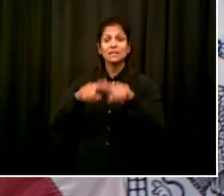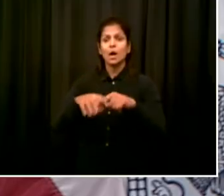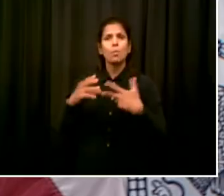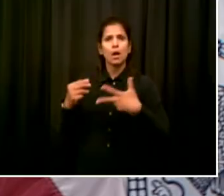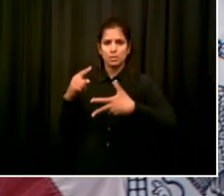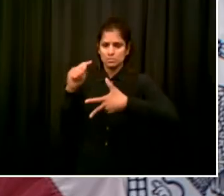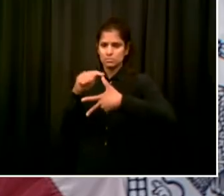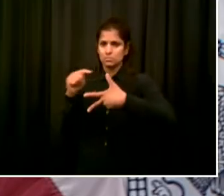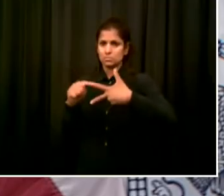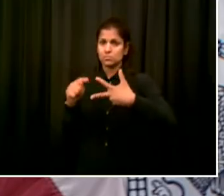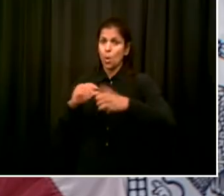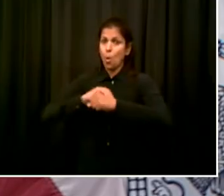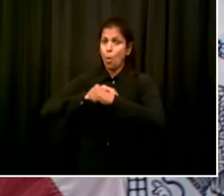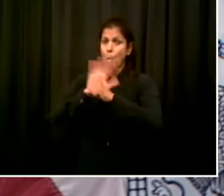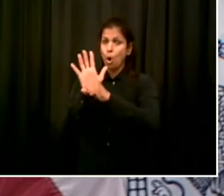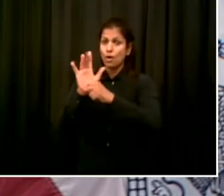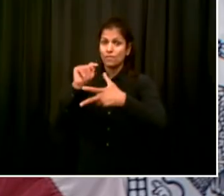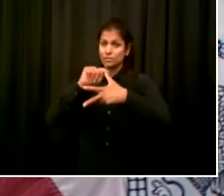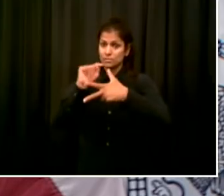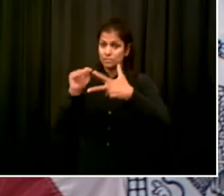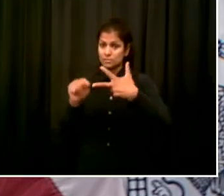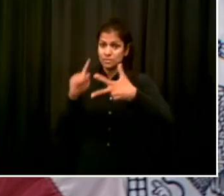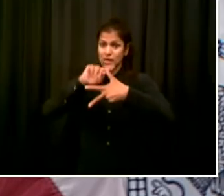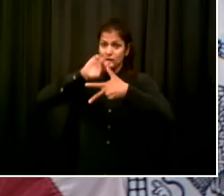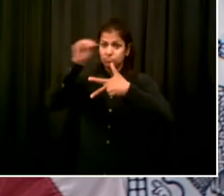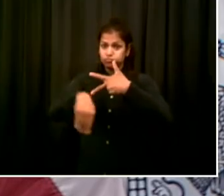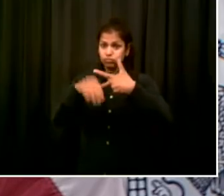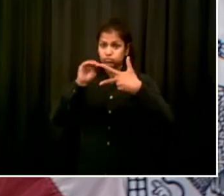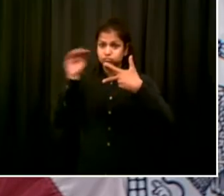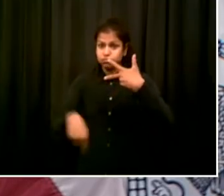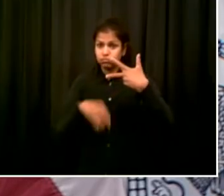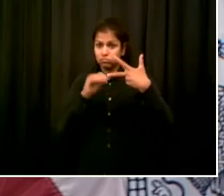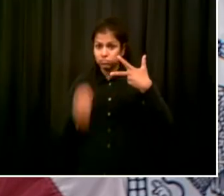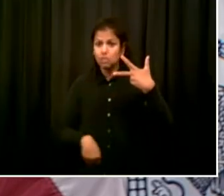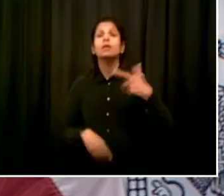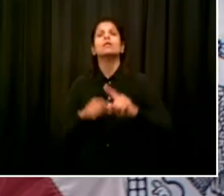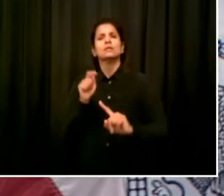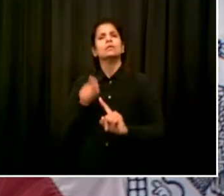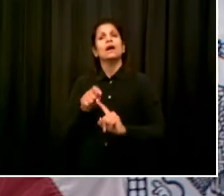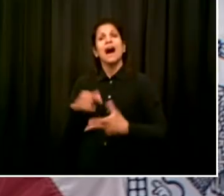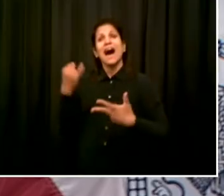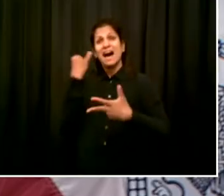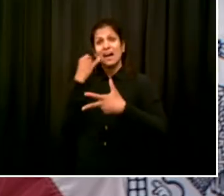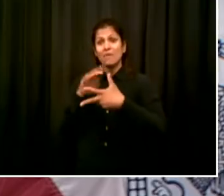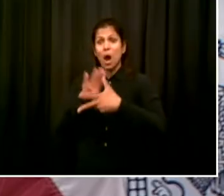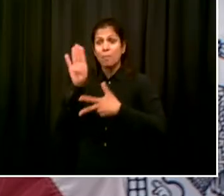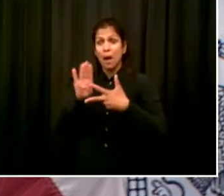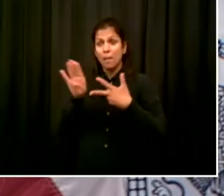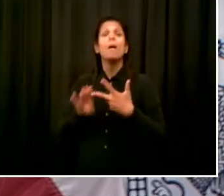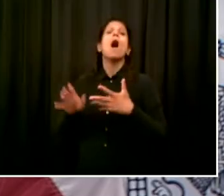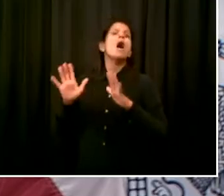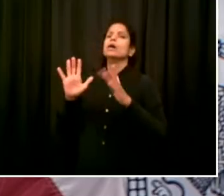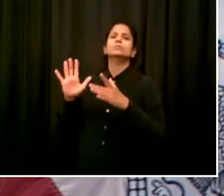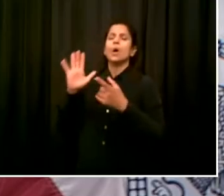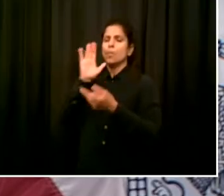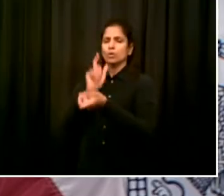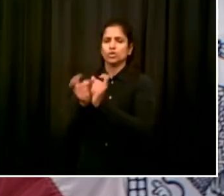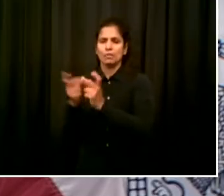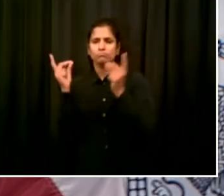TO SHOW PEOPLE OVER AND OVER AGAIN HOW THAT'S GOIG NTO BE DONE AND IS GOING TO DBEONBAE SED ON THE DATA . AT ANY POINT WE ND EETO CHANGE DIRECTION AND WE WILL . WE'VE